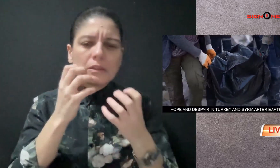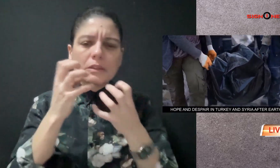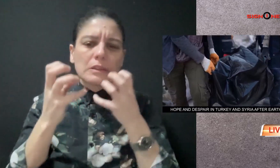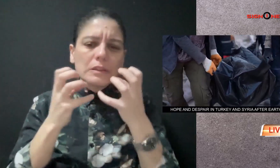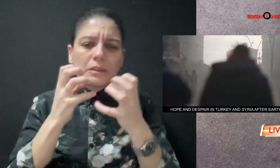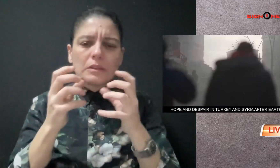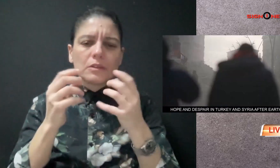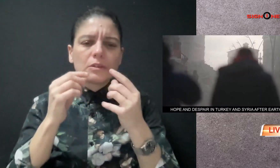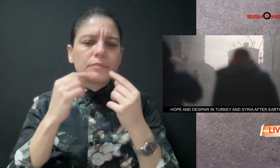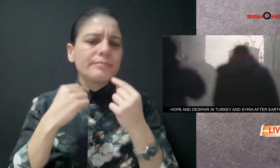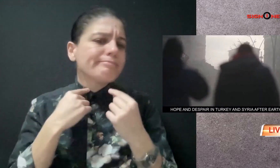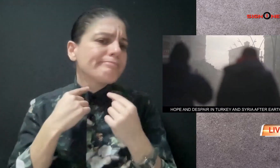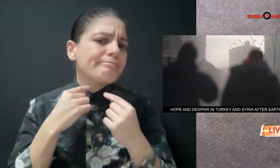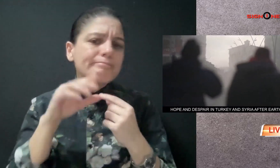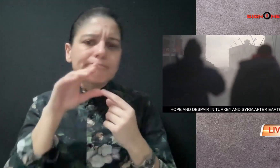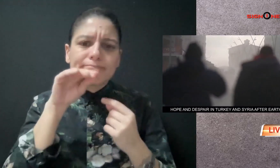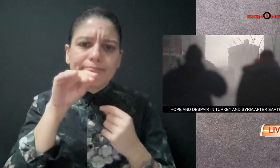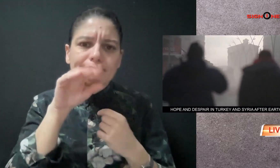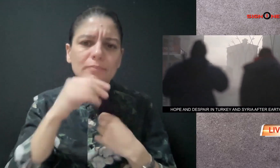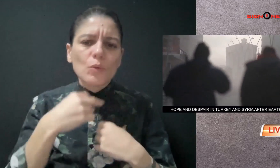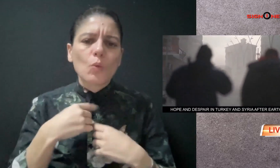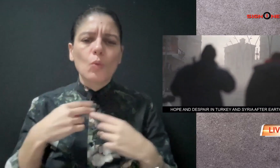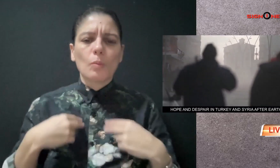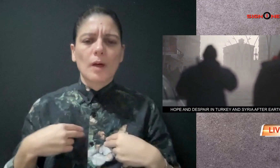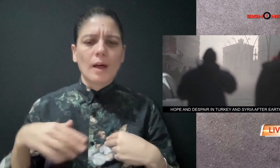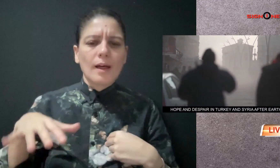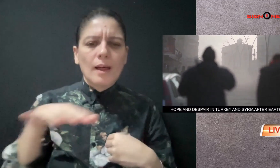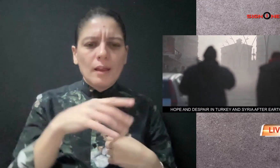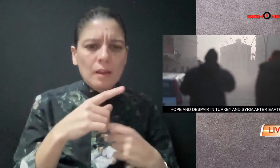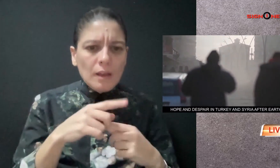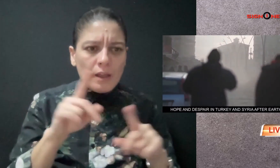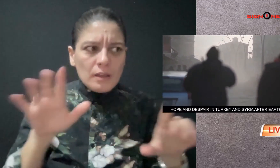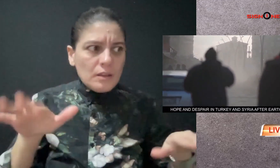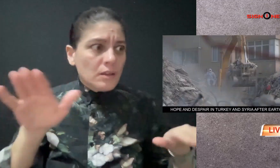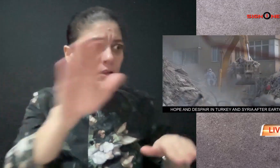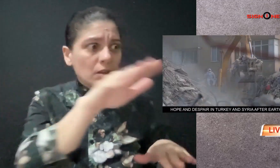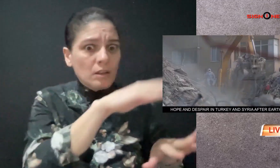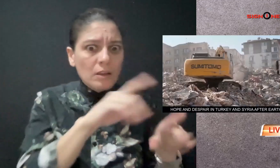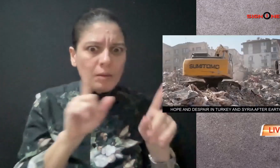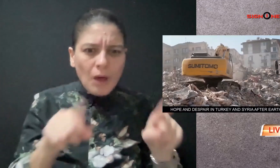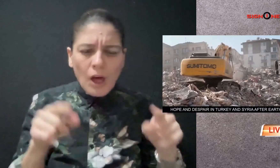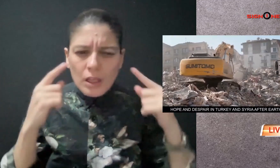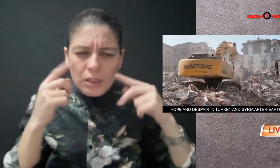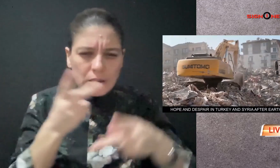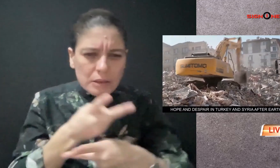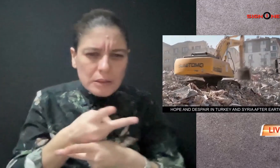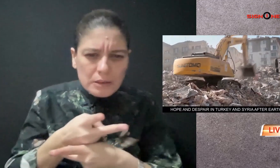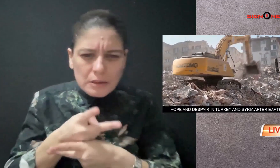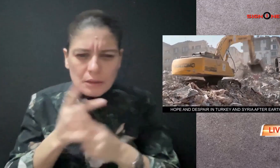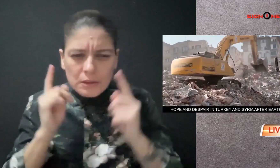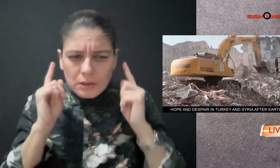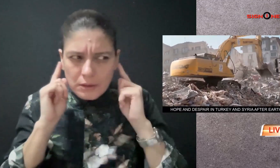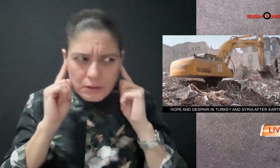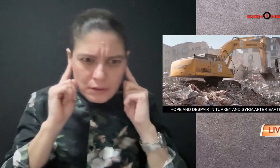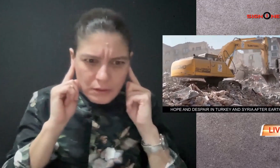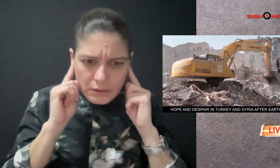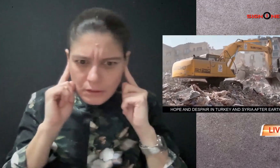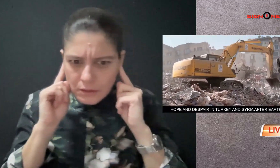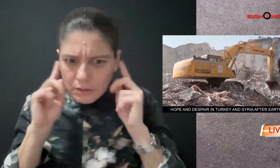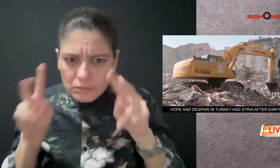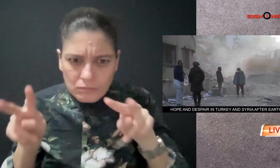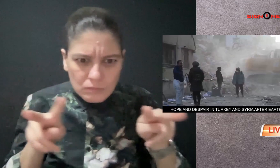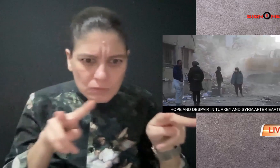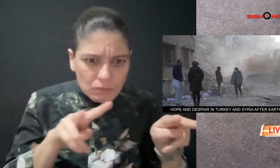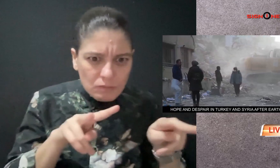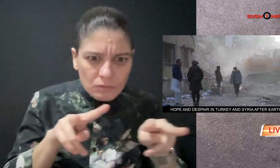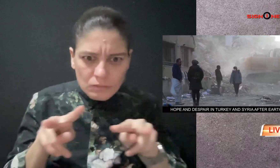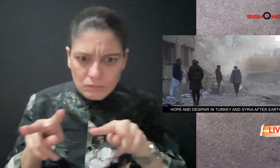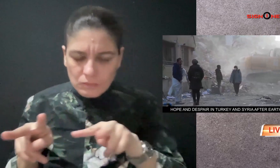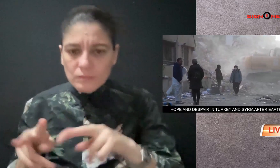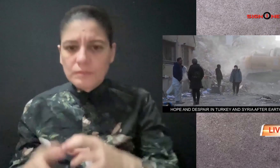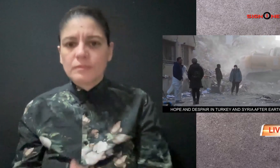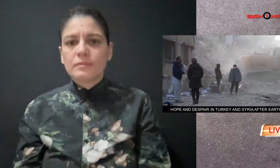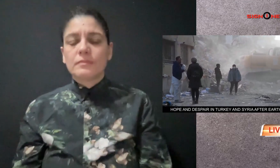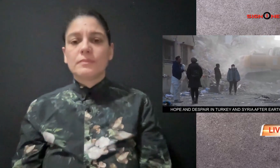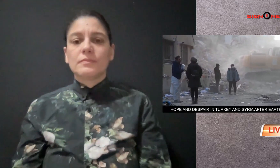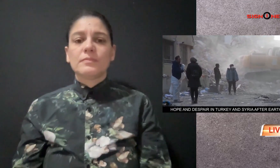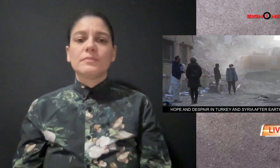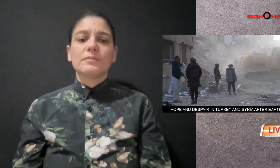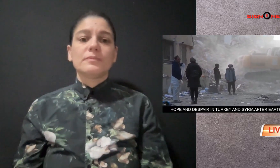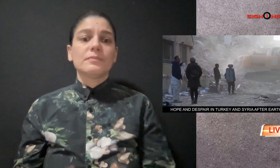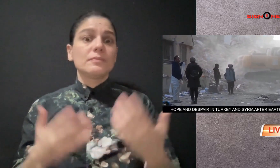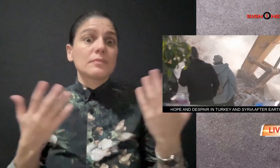sounds like a human noise they tell everyone to be quiet so they can listen carefully and